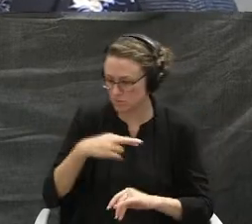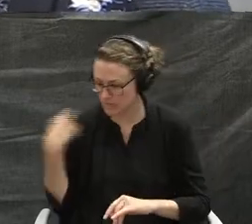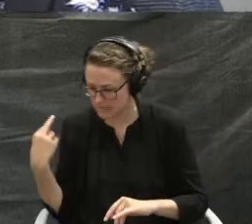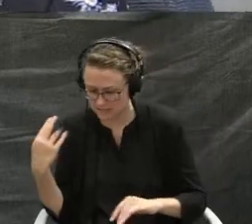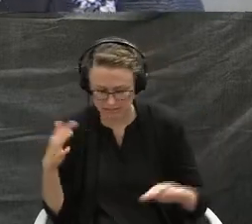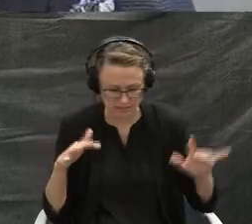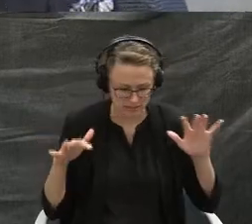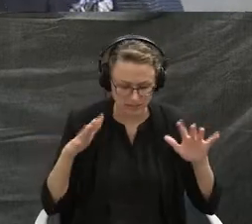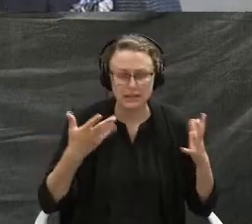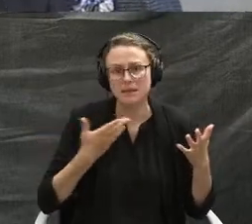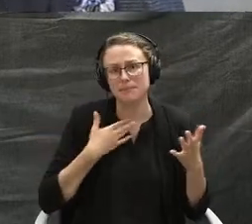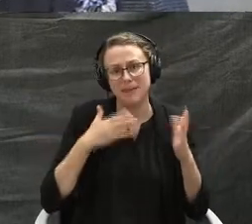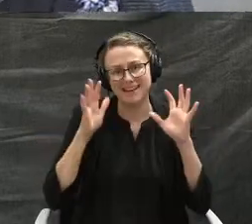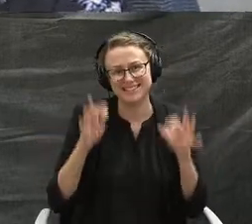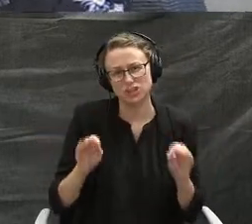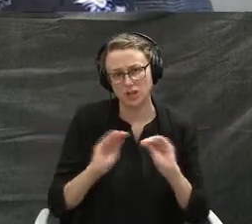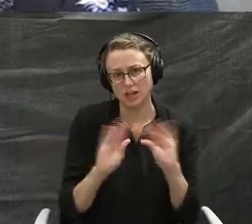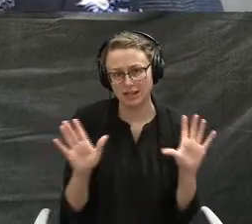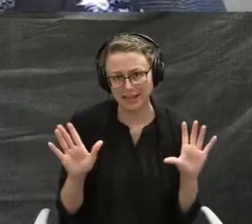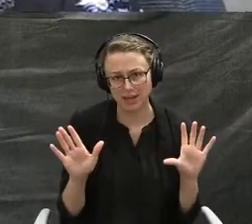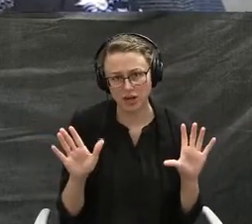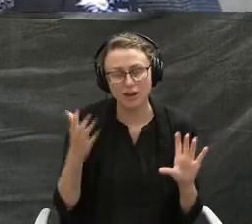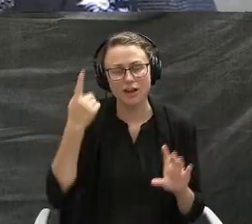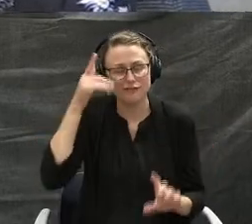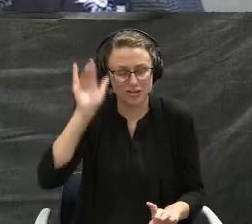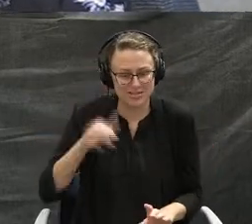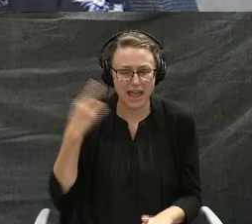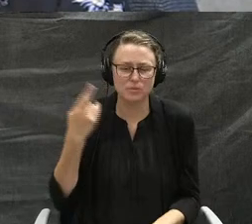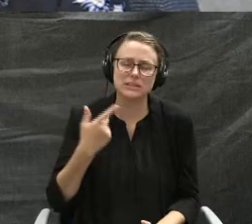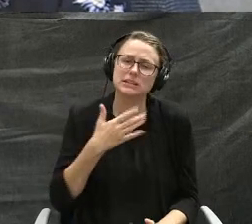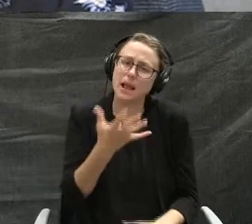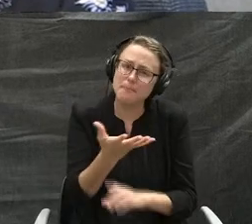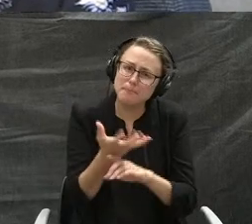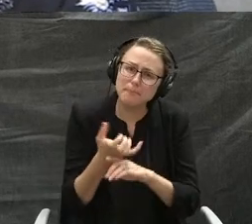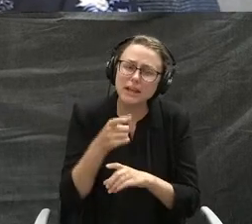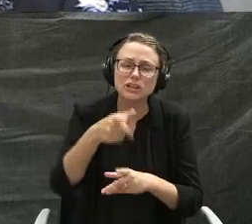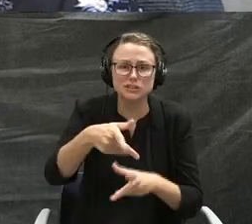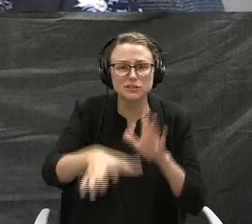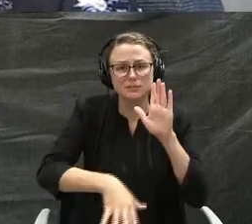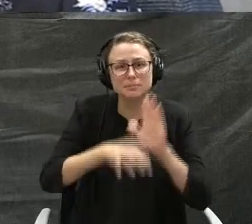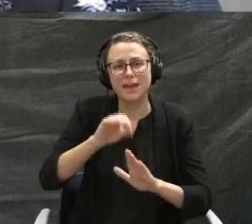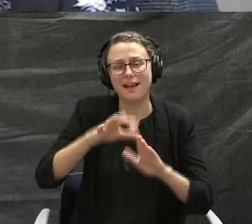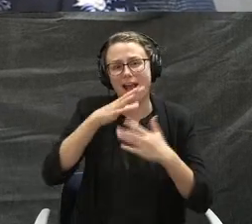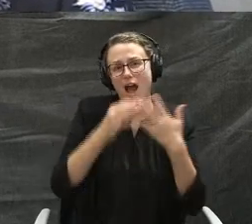clear. For that reason, I implore you to select option one fully open for returning to school in September. All options